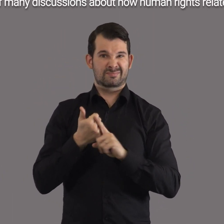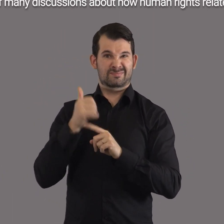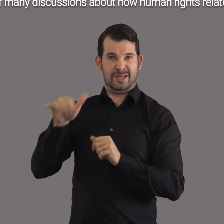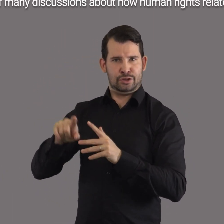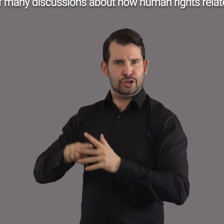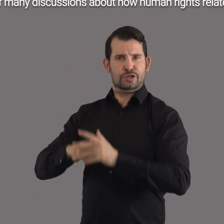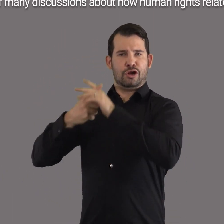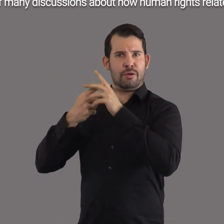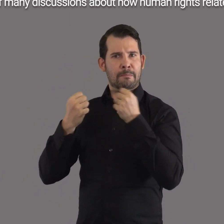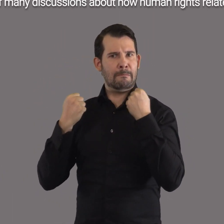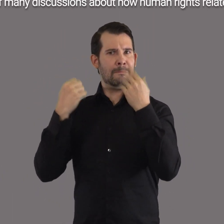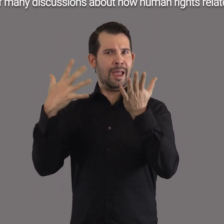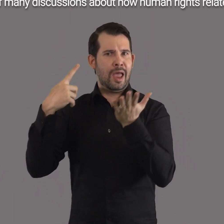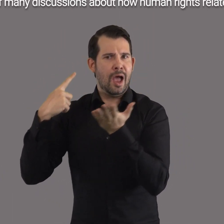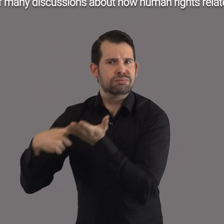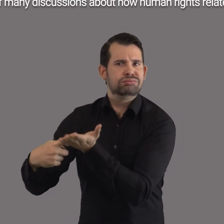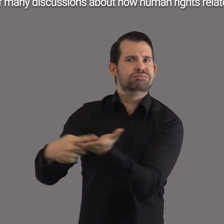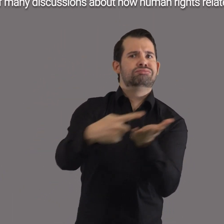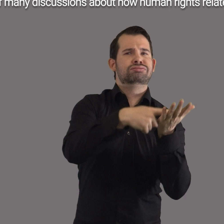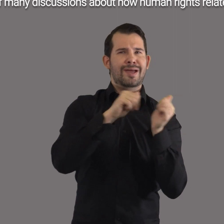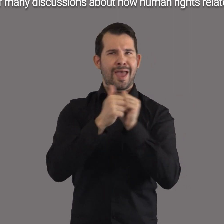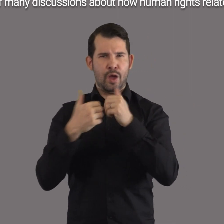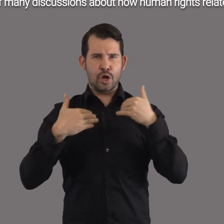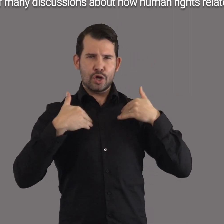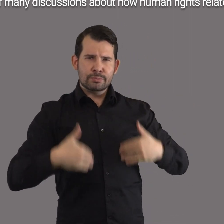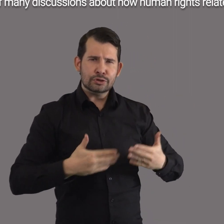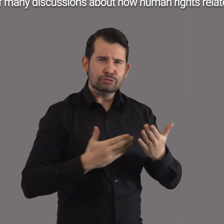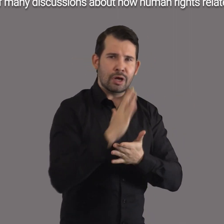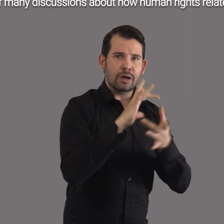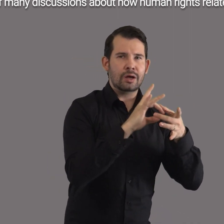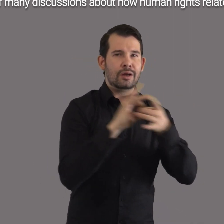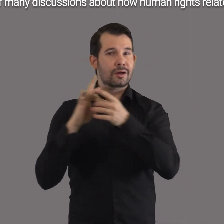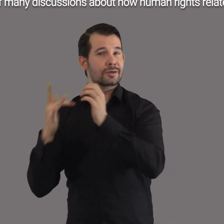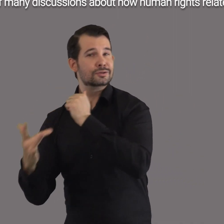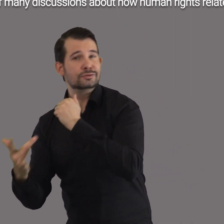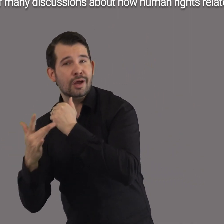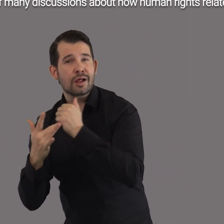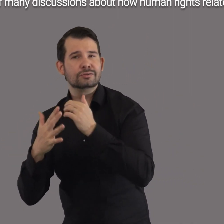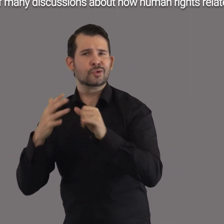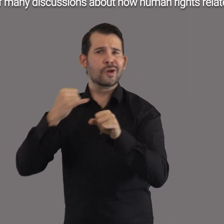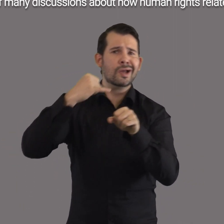it was the start of many discussions about how human rights relate to technology,